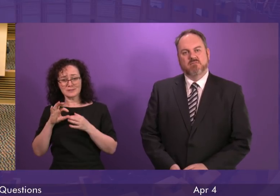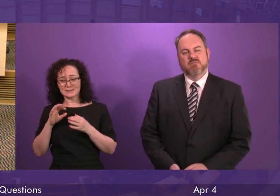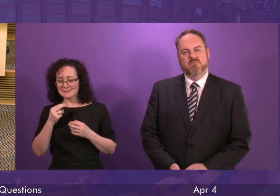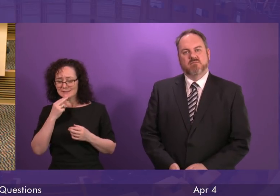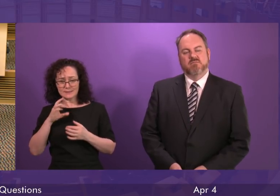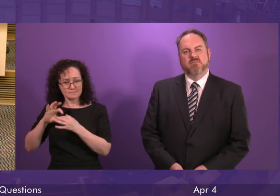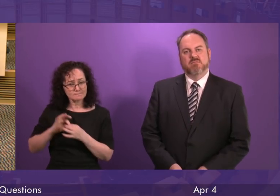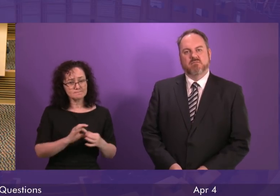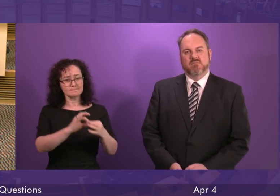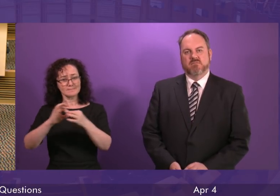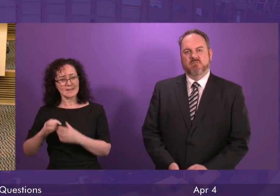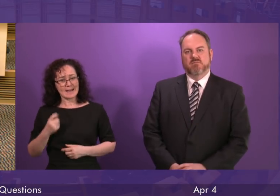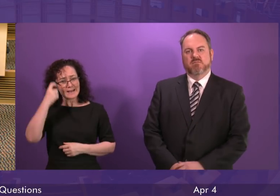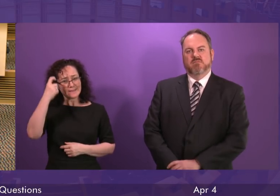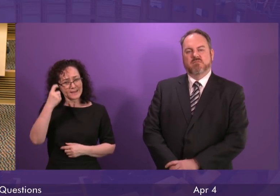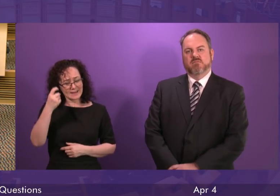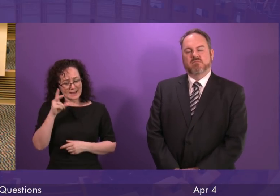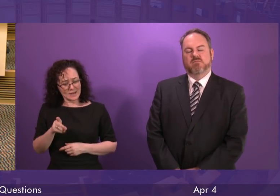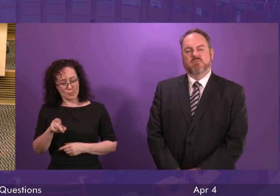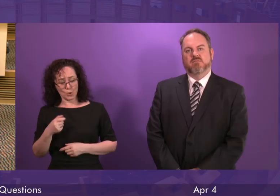I, again, ask the member to rethink on the issue of safe consumption facilities. When